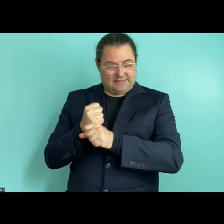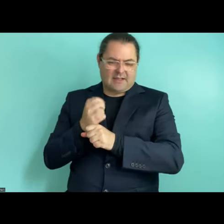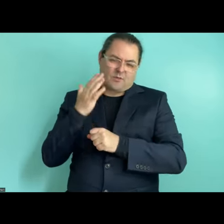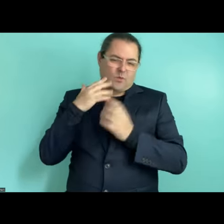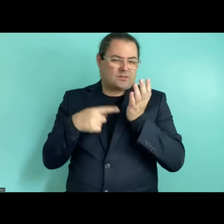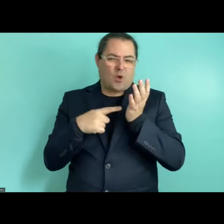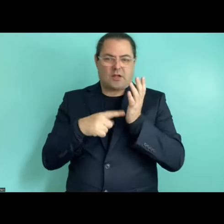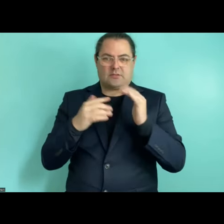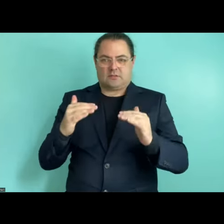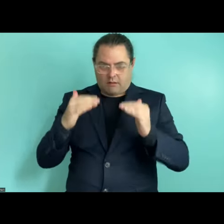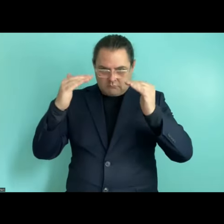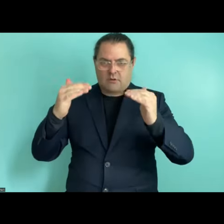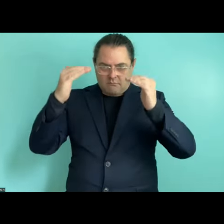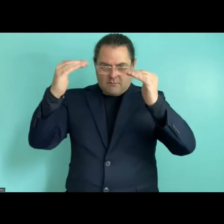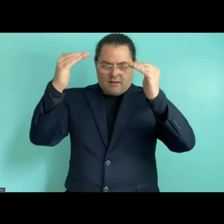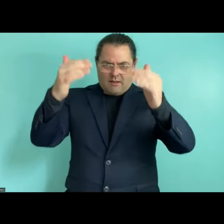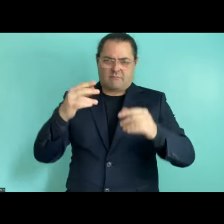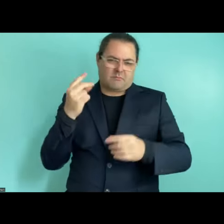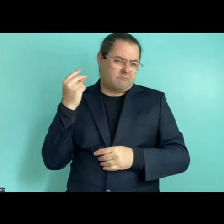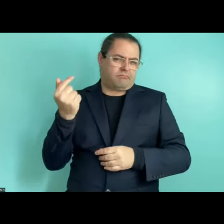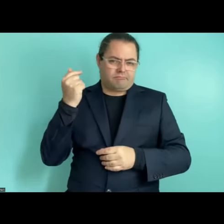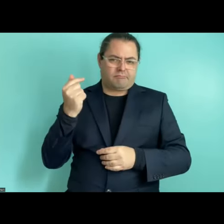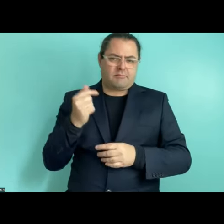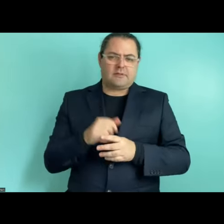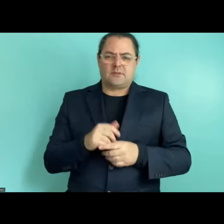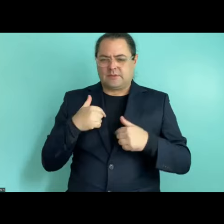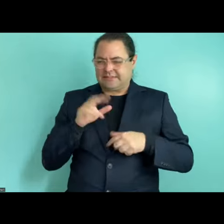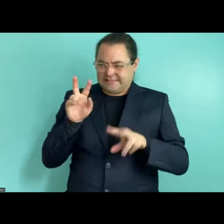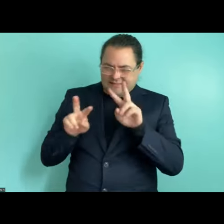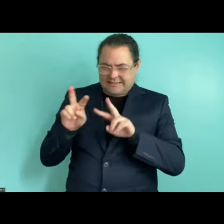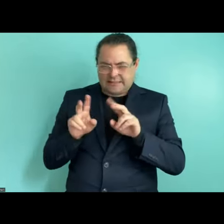advances and it moves quickly. 14:18:27 We saw the need to move from three